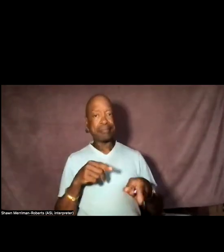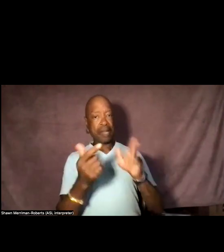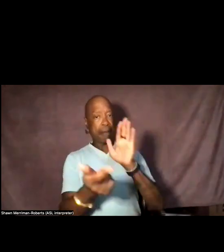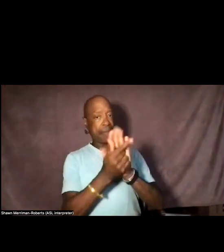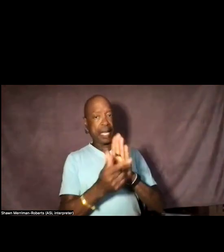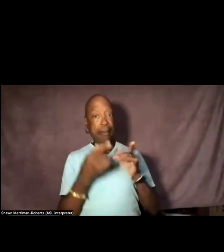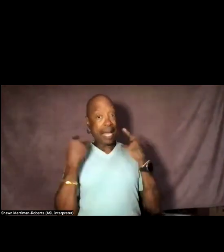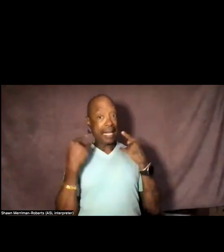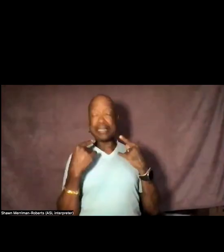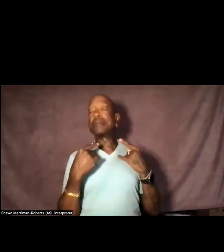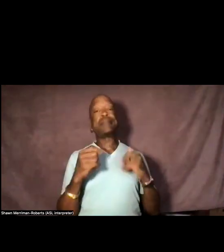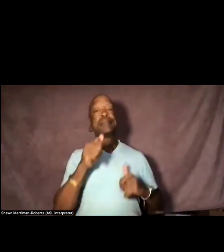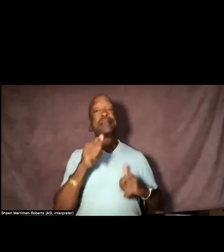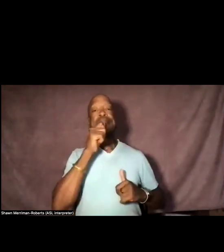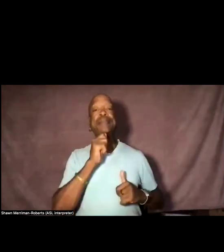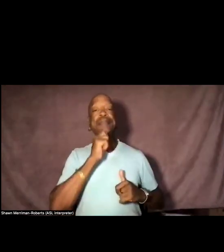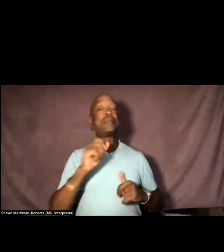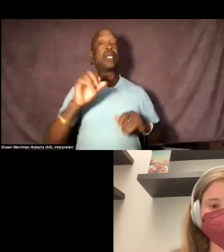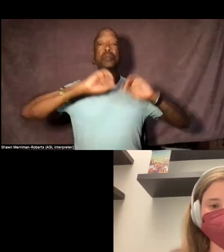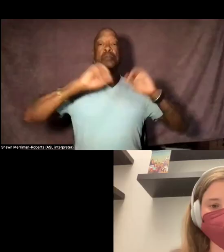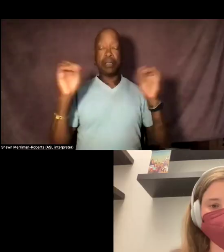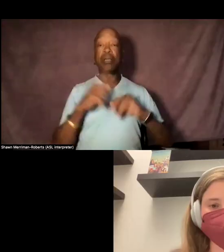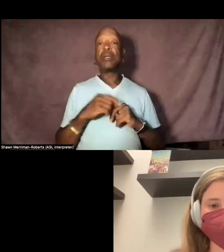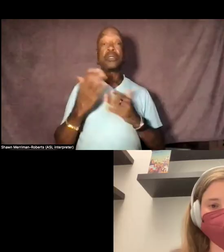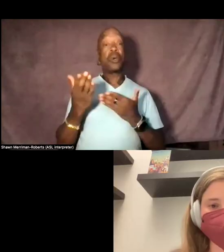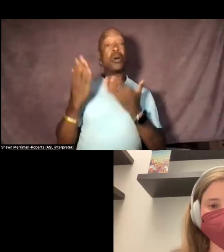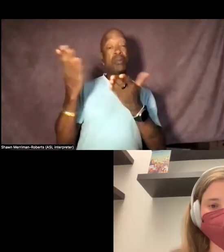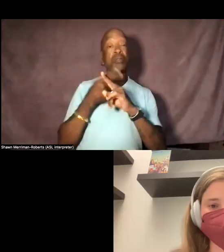lastly these suggestions I offer to you all were made from a North Carolina perspective because